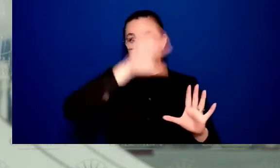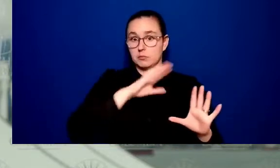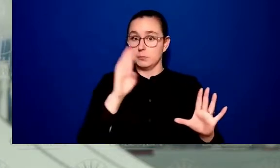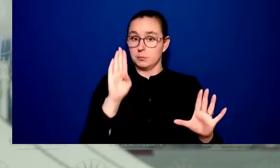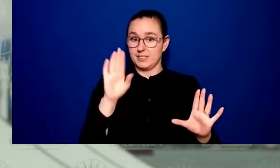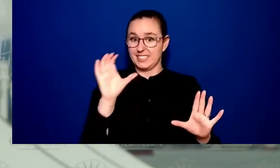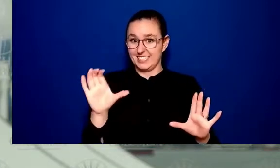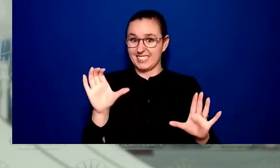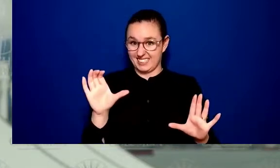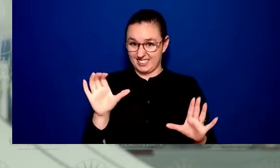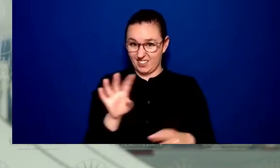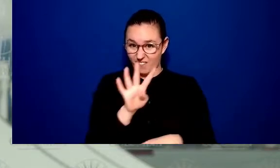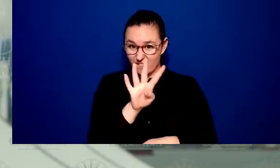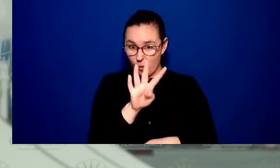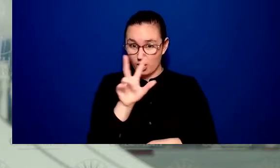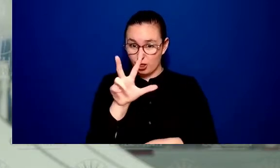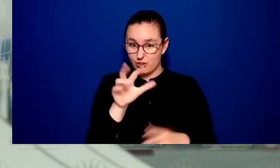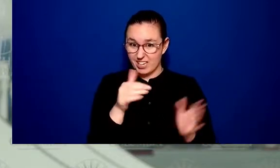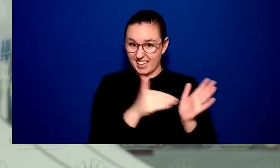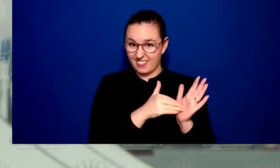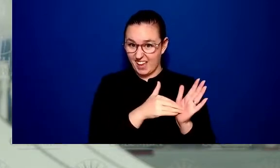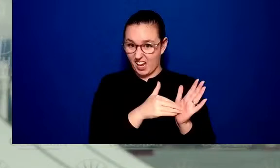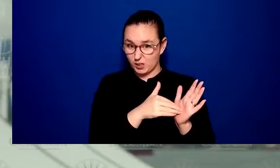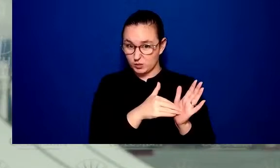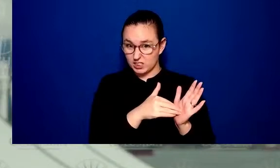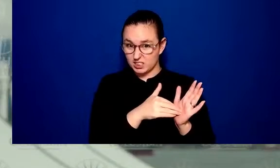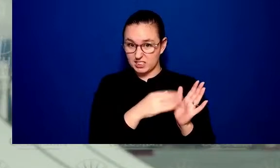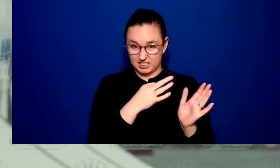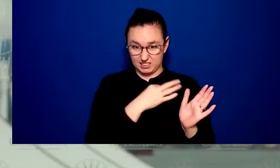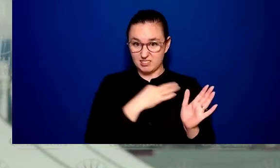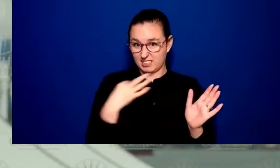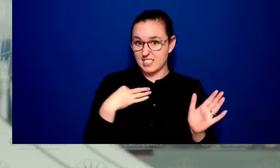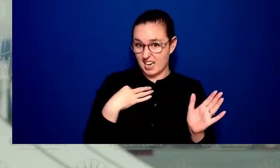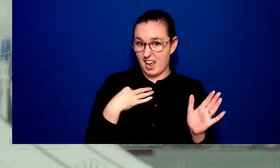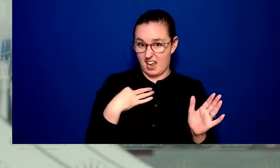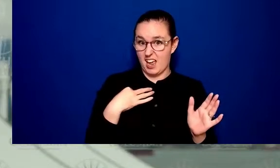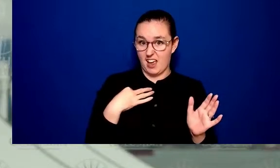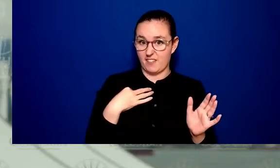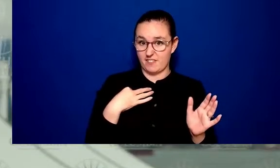reported 41,570 have received